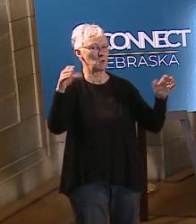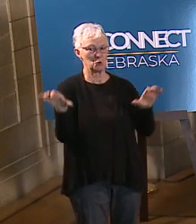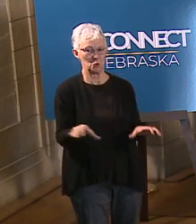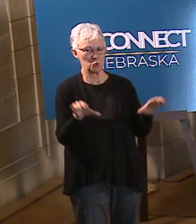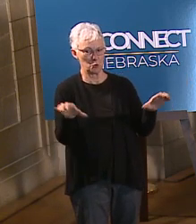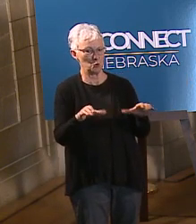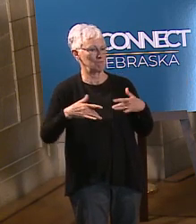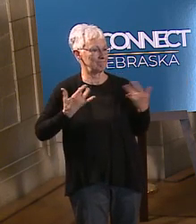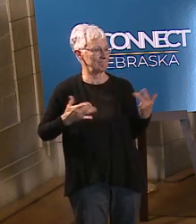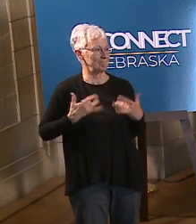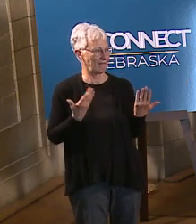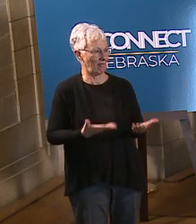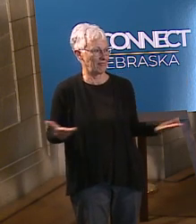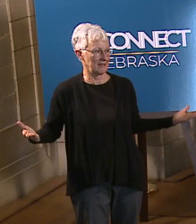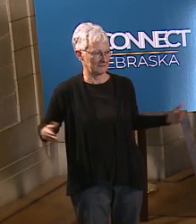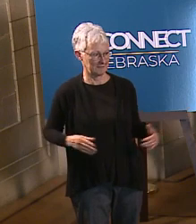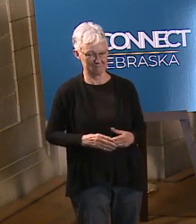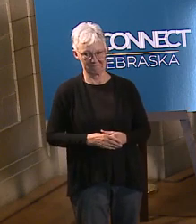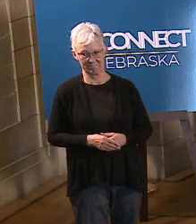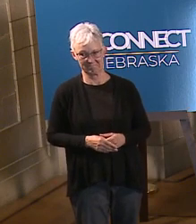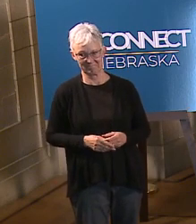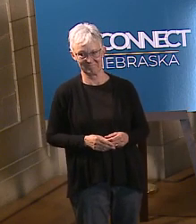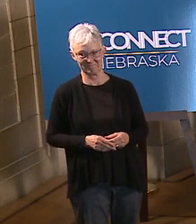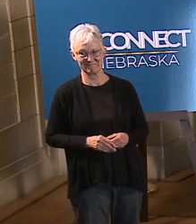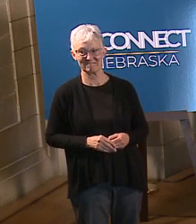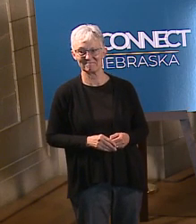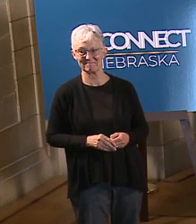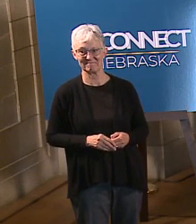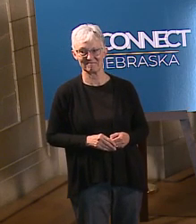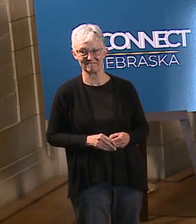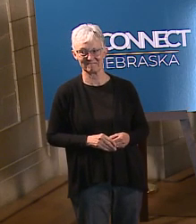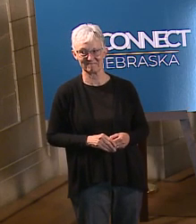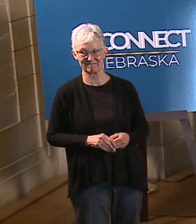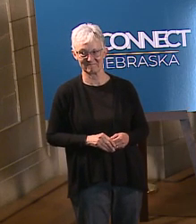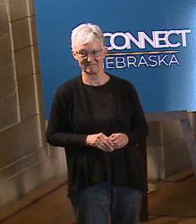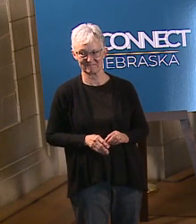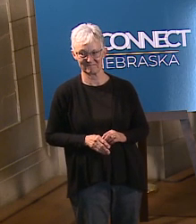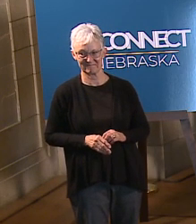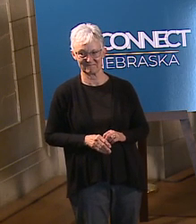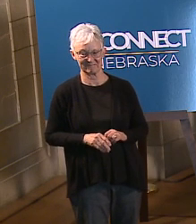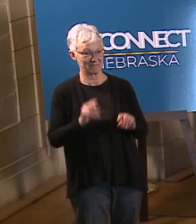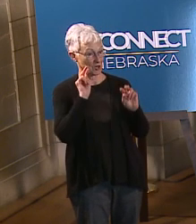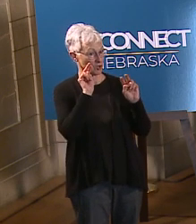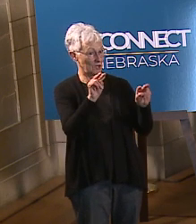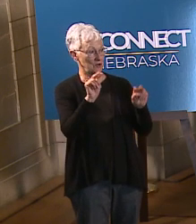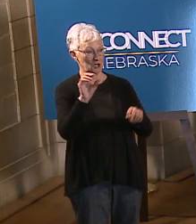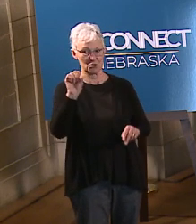NO, BUT I'VE BEEN LOOKING FOR MORE OPPORTUNITIES TO GET OUT AND DO THINGS. SO WE ARE GOING TO LOOK FOR